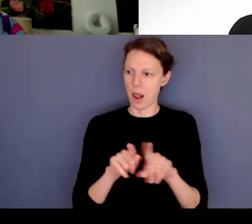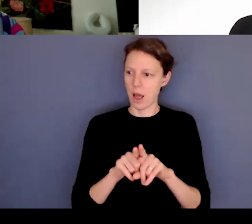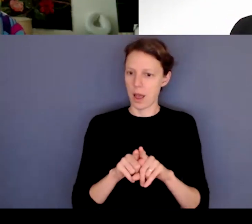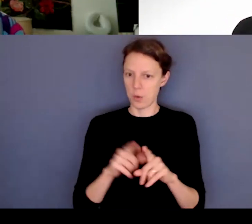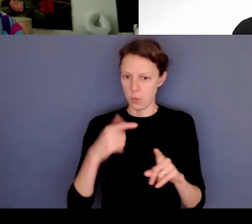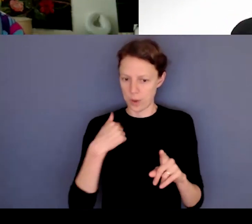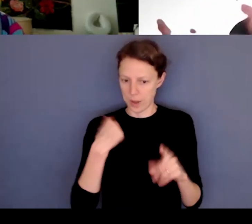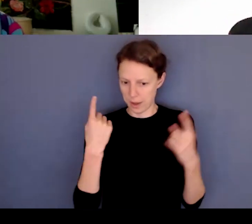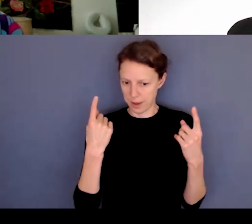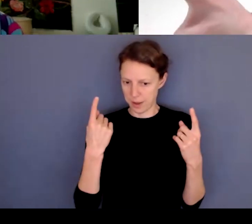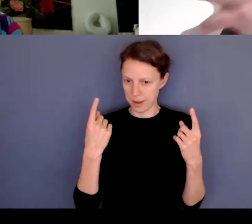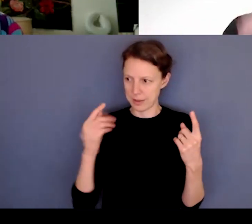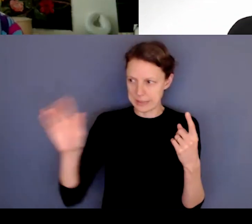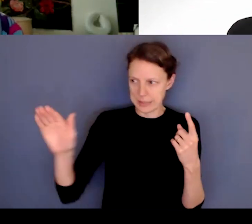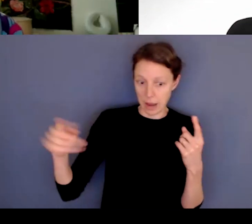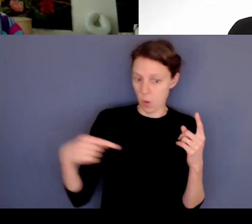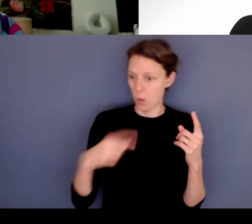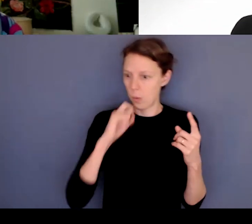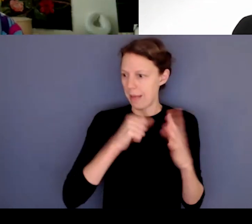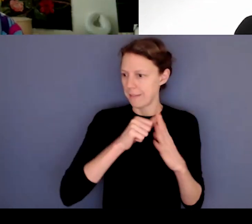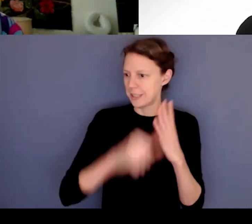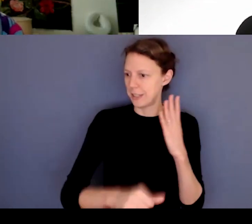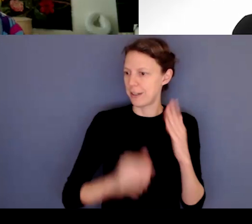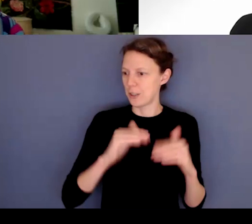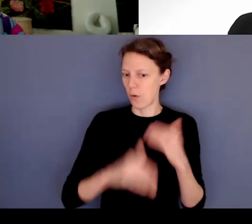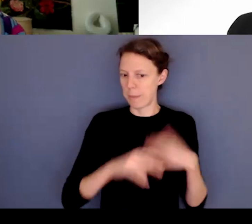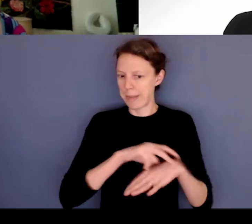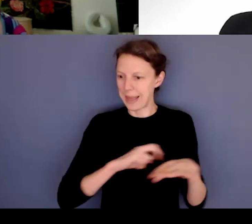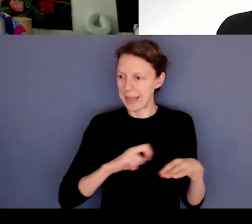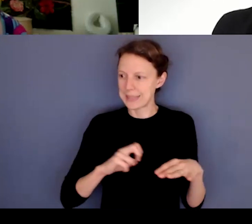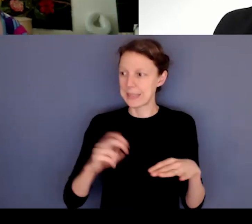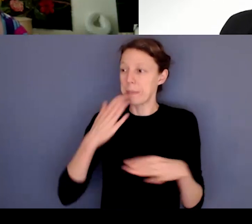organisations who we know would be interested in that, and get them to share that content that's always really helpful. So